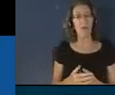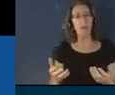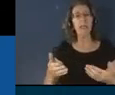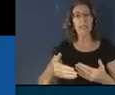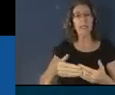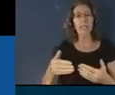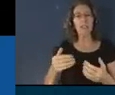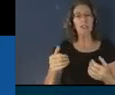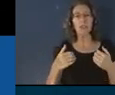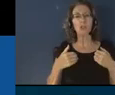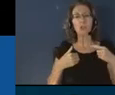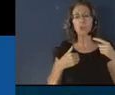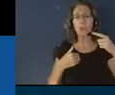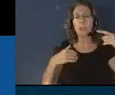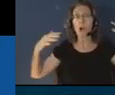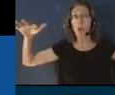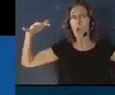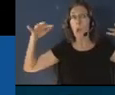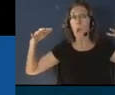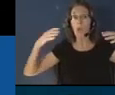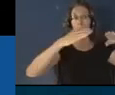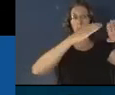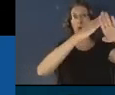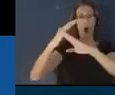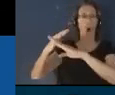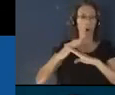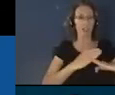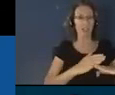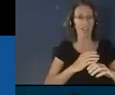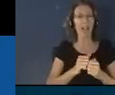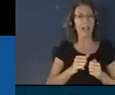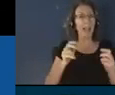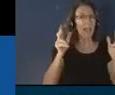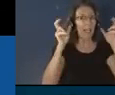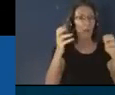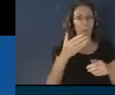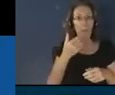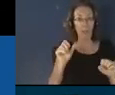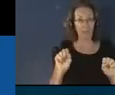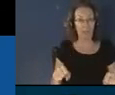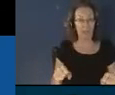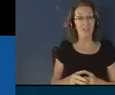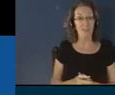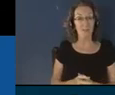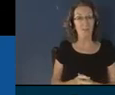the outside noise it also makes it easier to hear things. A lot of times when you're sitting in an